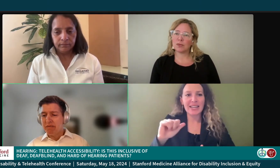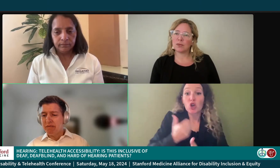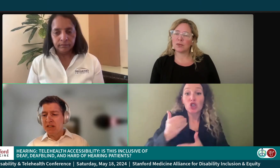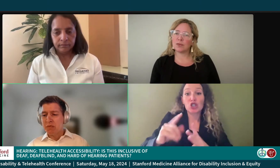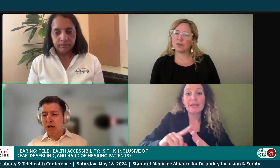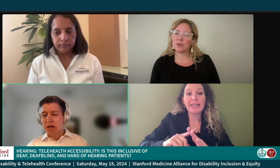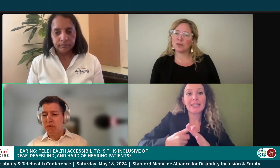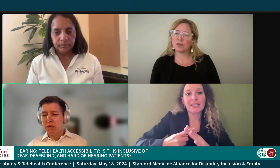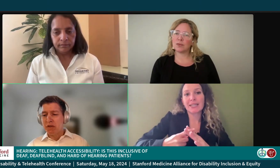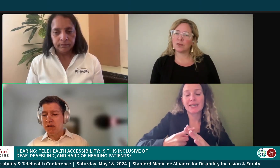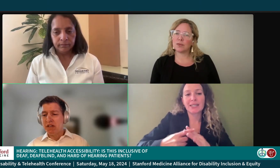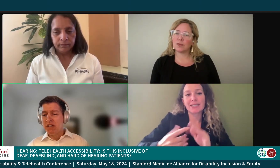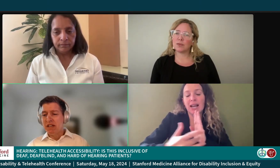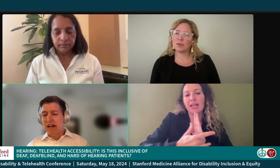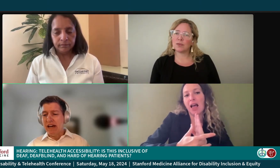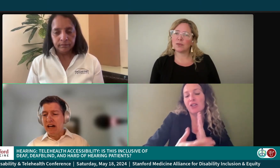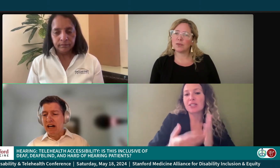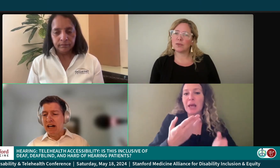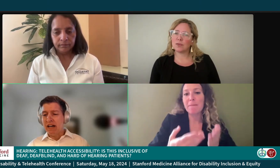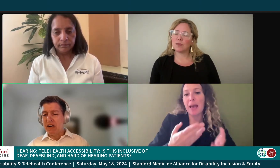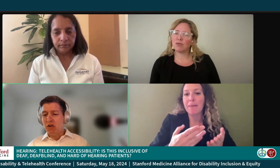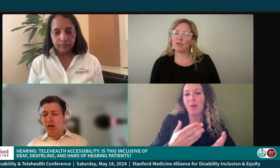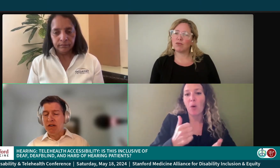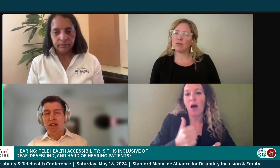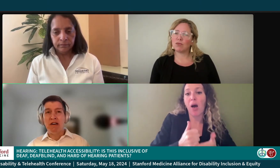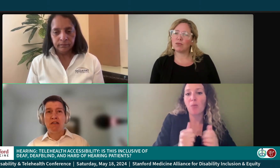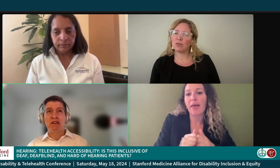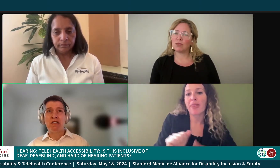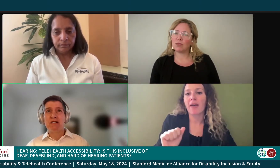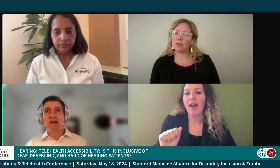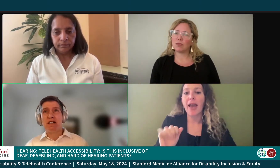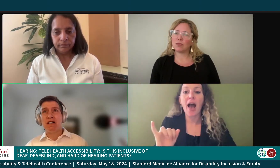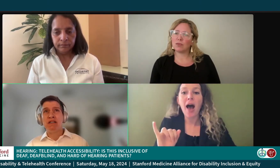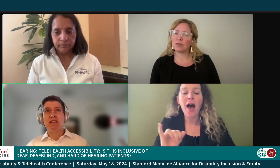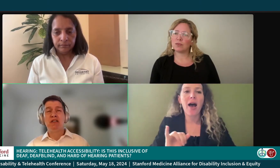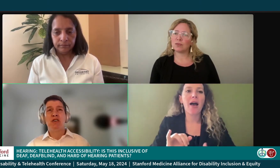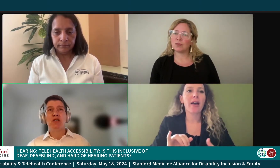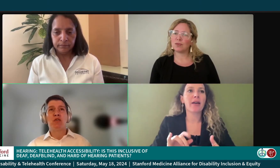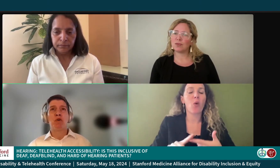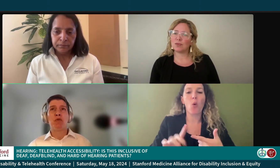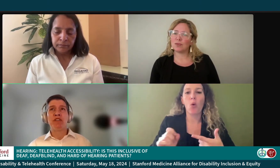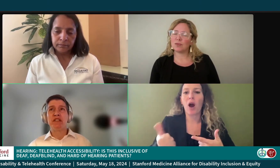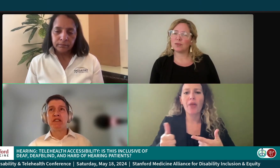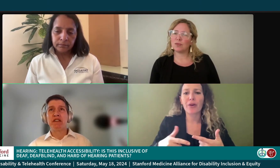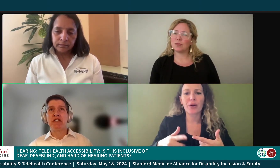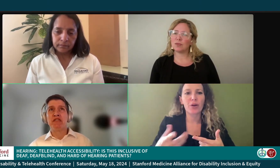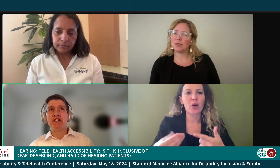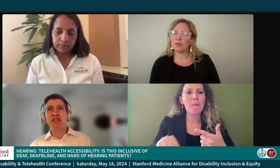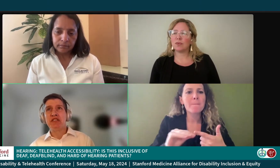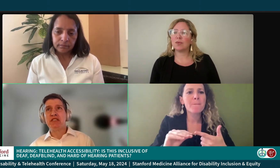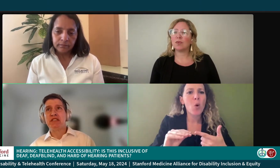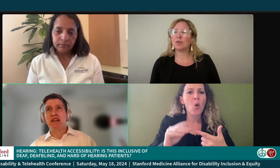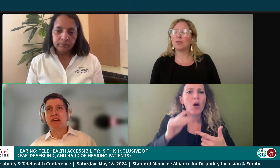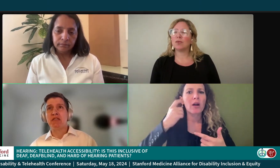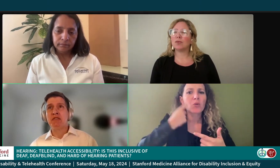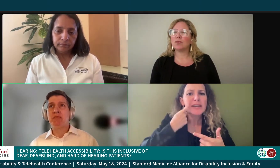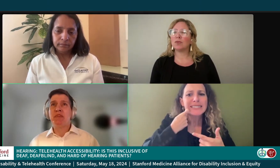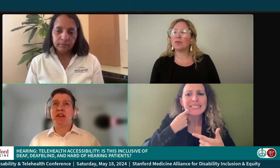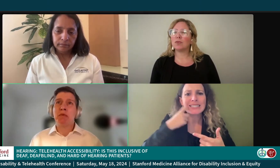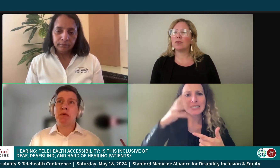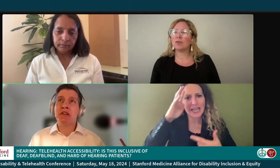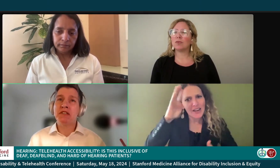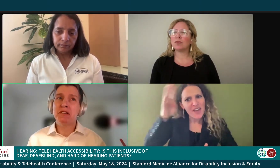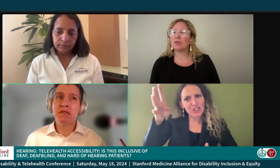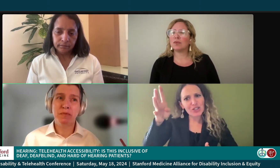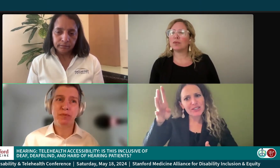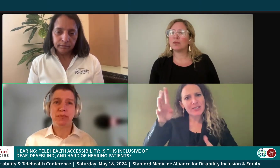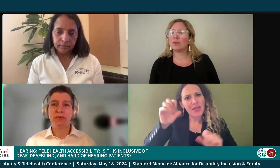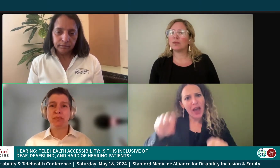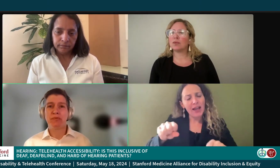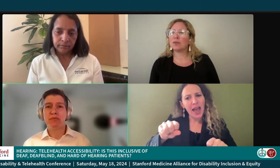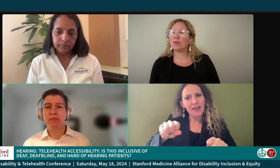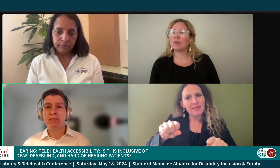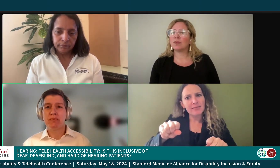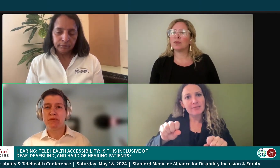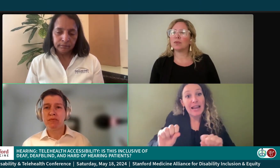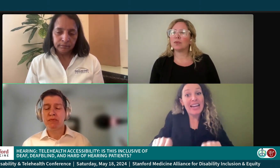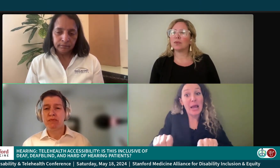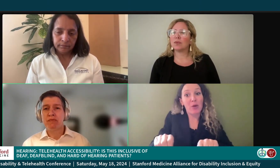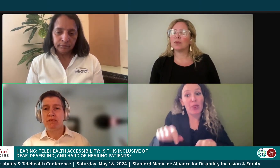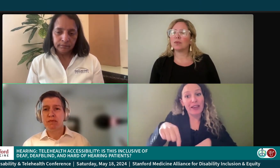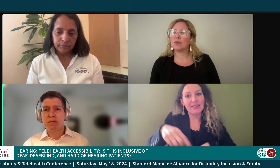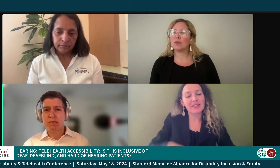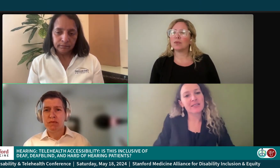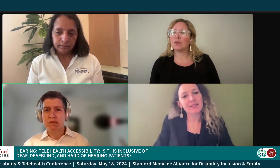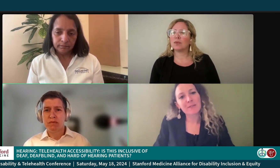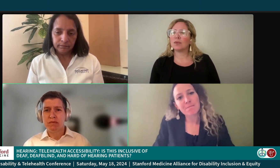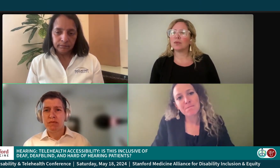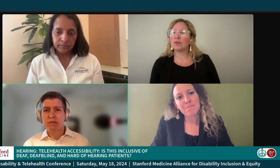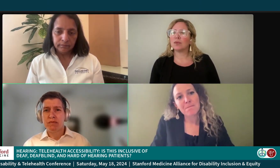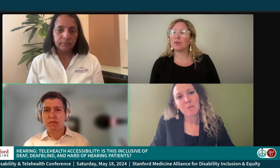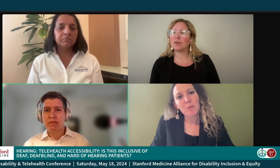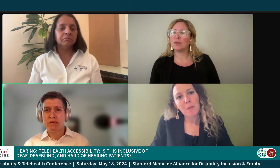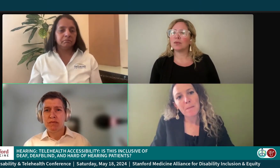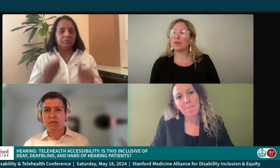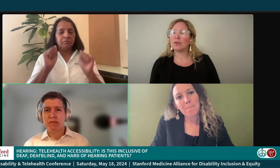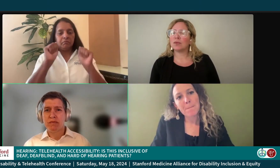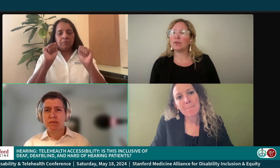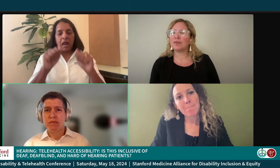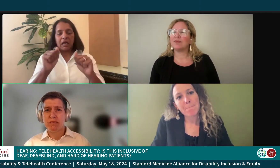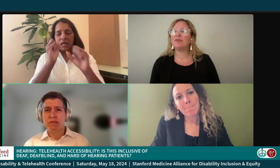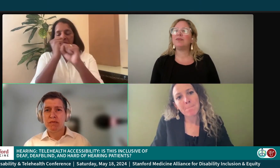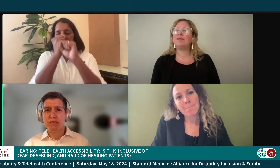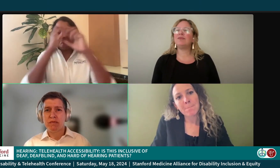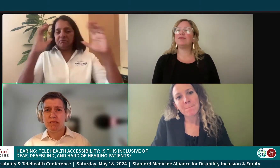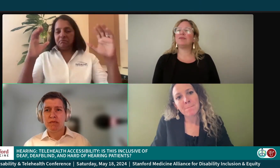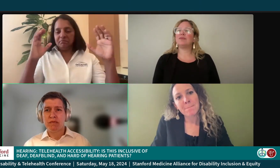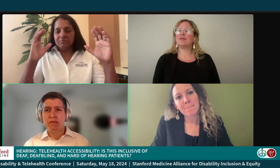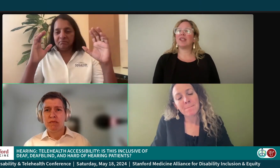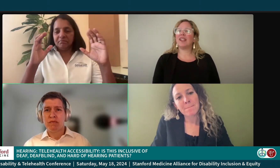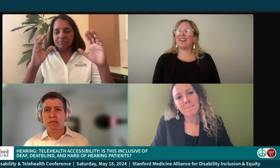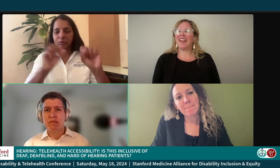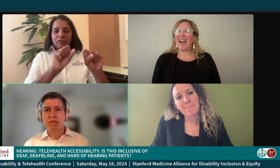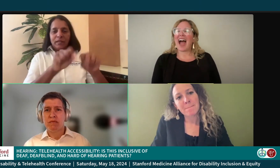thinks perhaps with AI or other more recent innovations that can enable this?